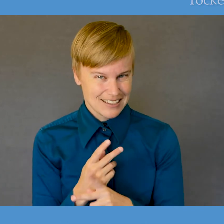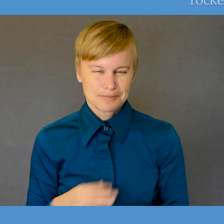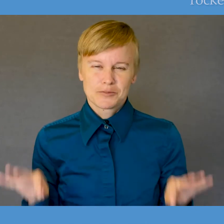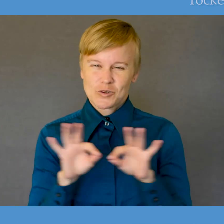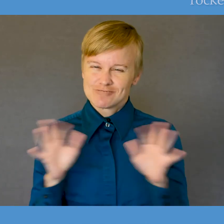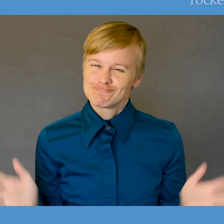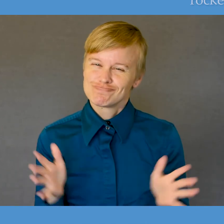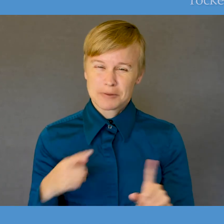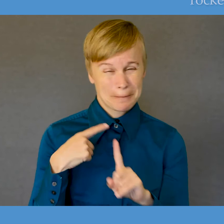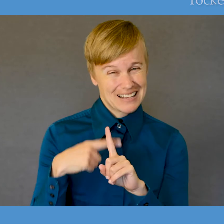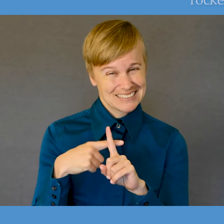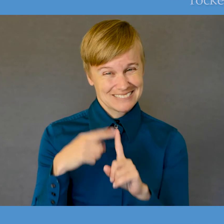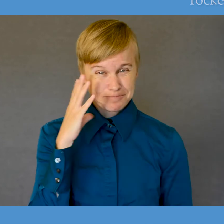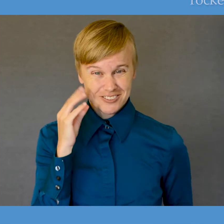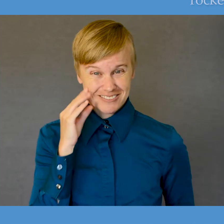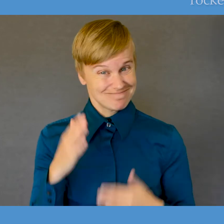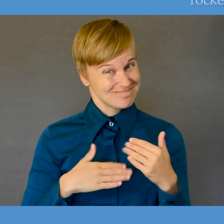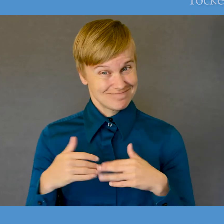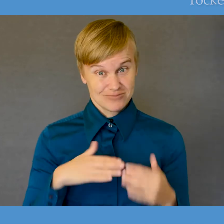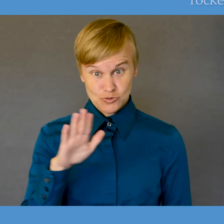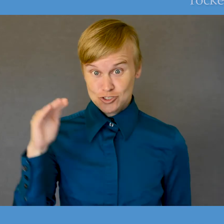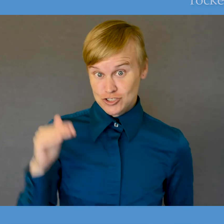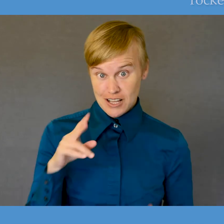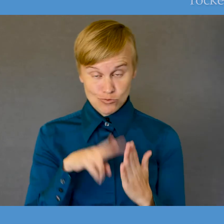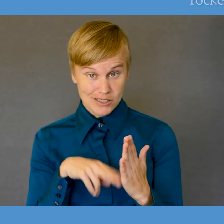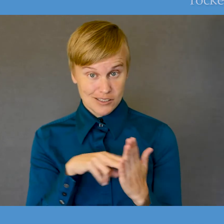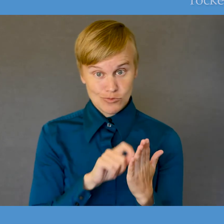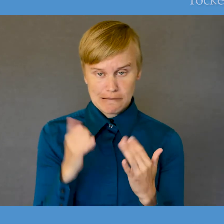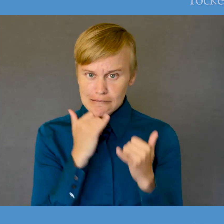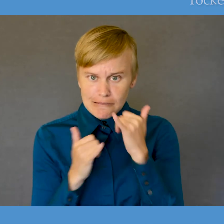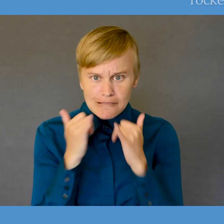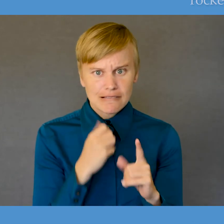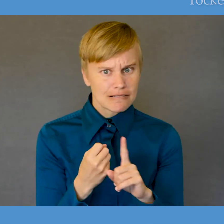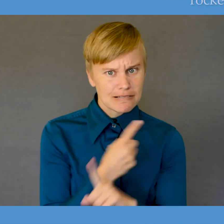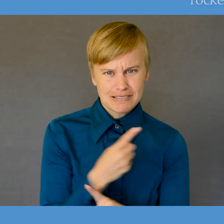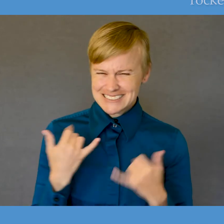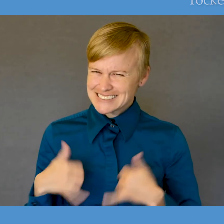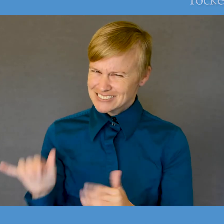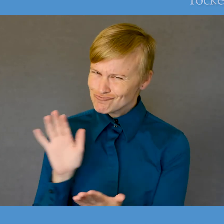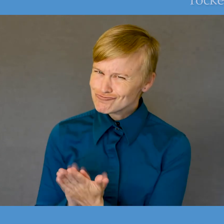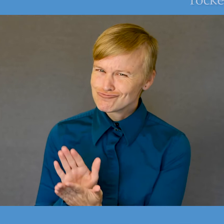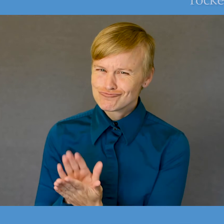and make those experiences positive. Even when their reading or writing seems inaccurate or unconventional,